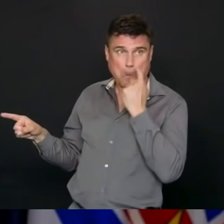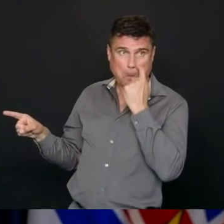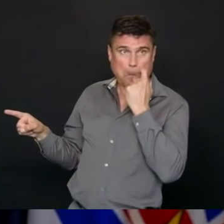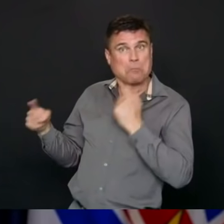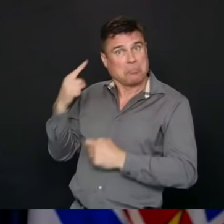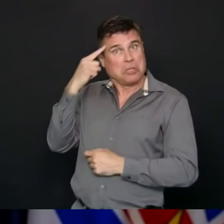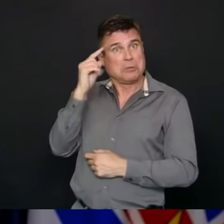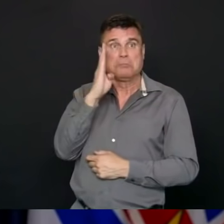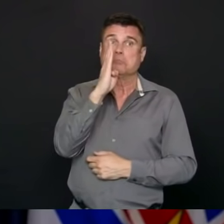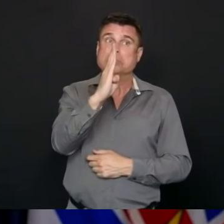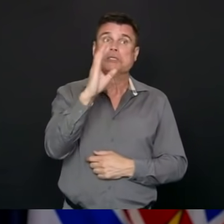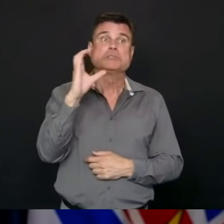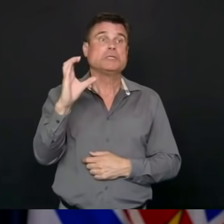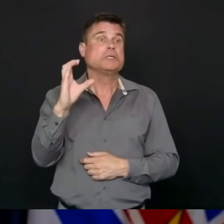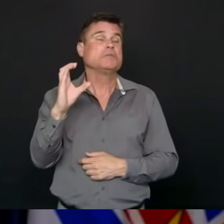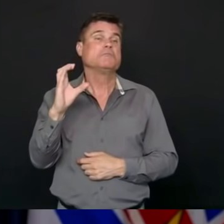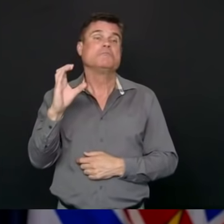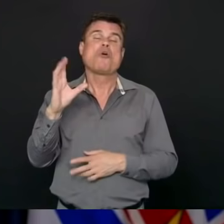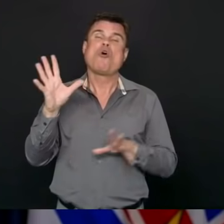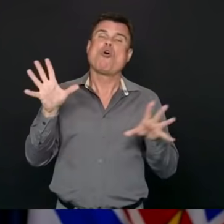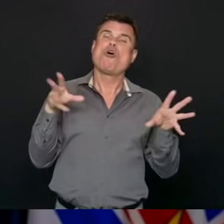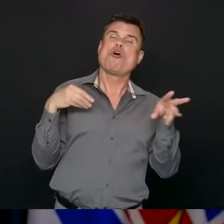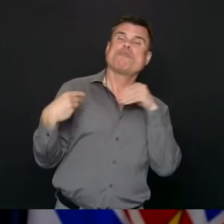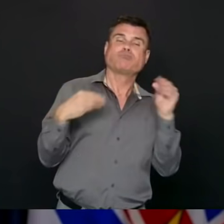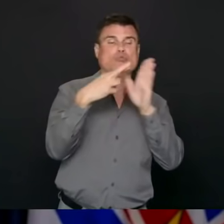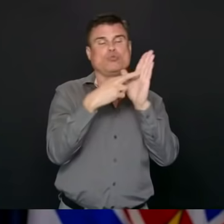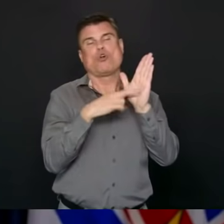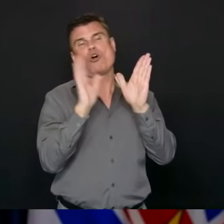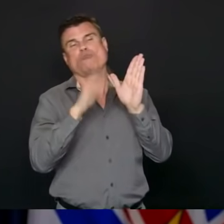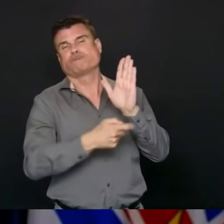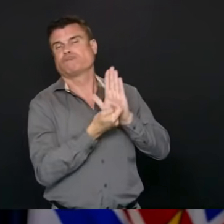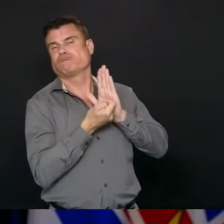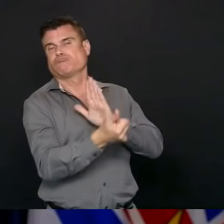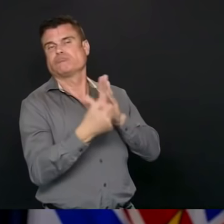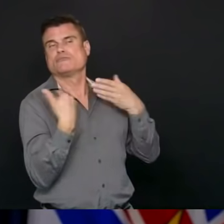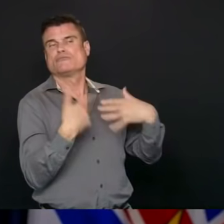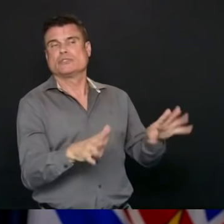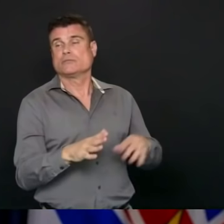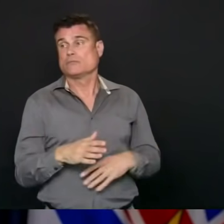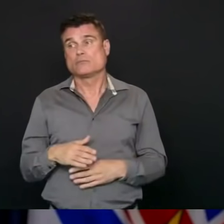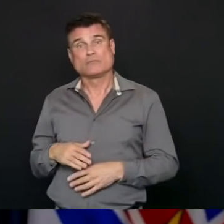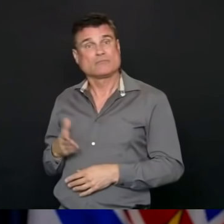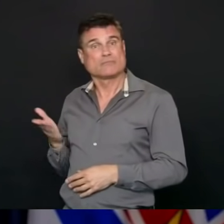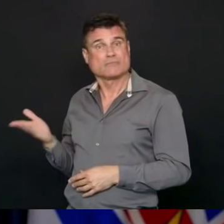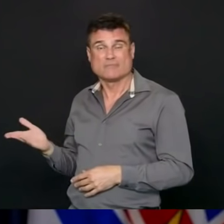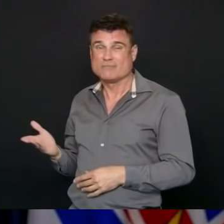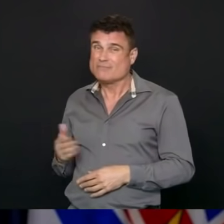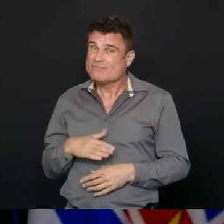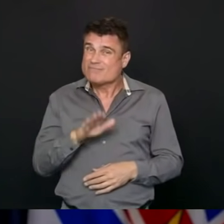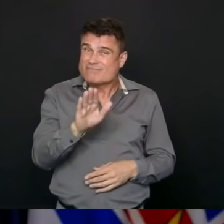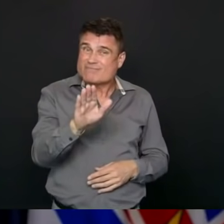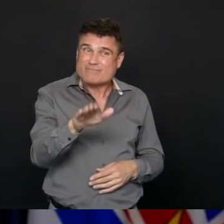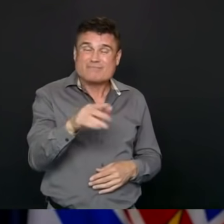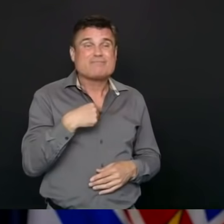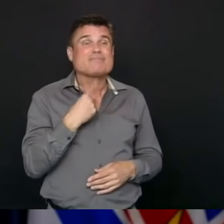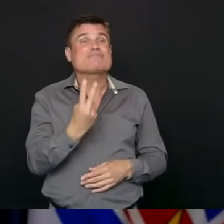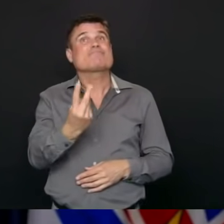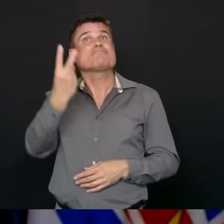I would say that from the beginning Dr Henry has imposed in many ways fewer